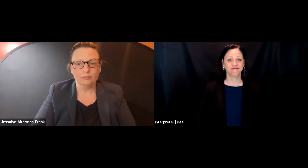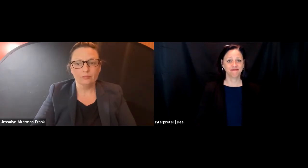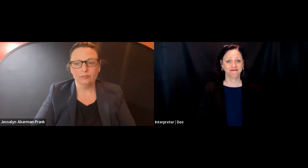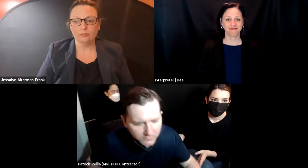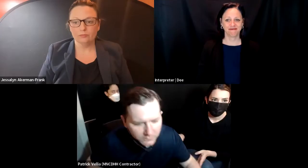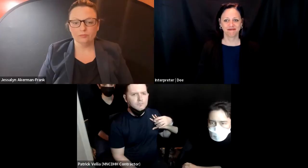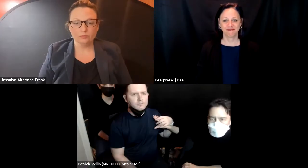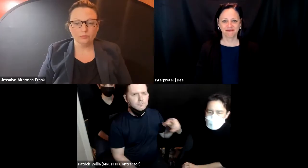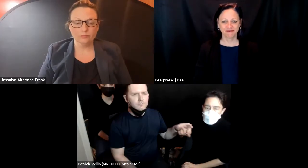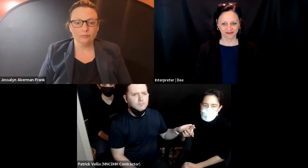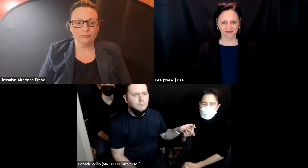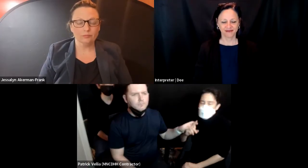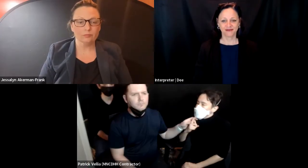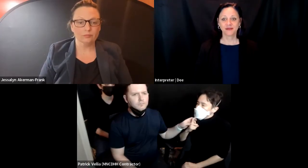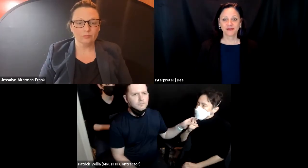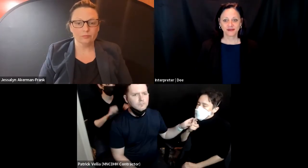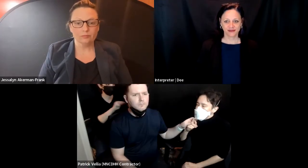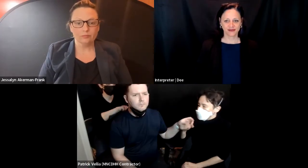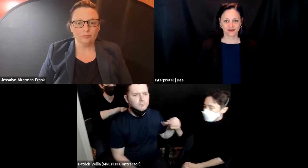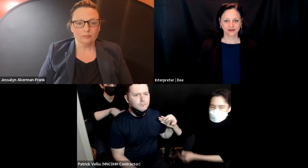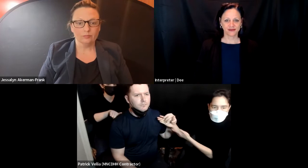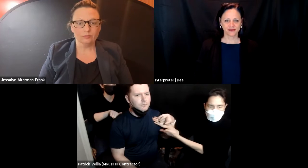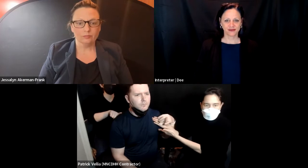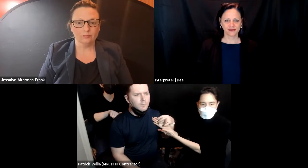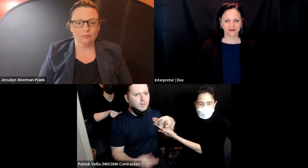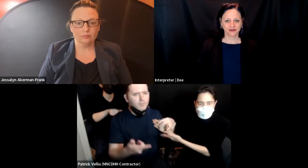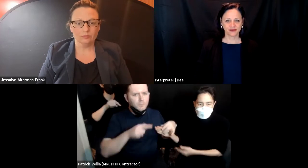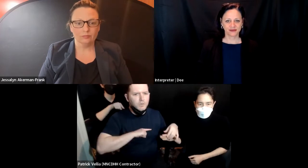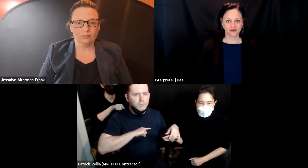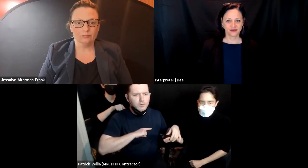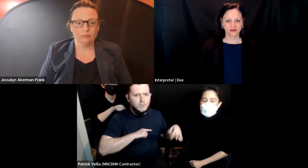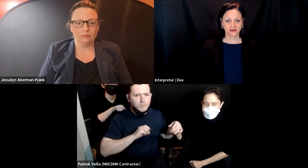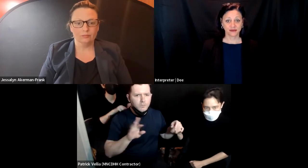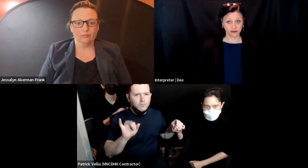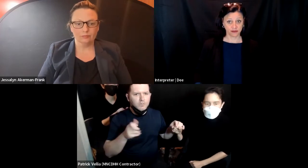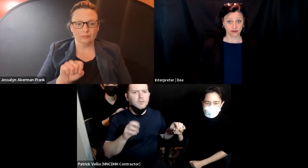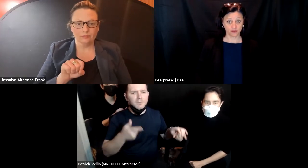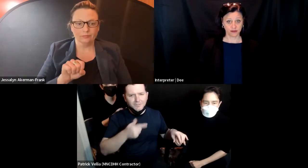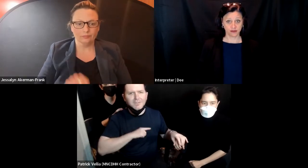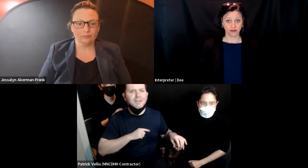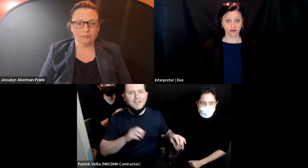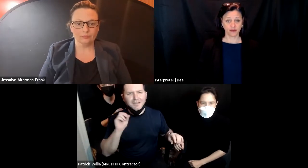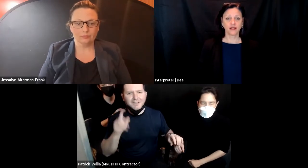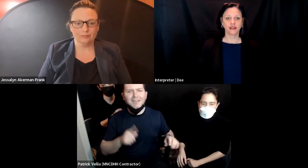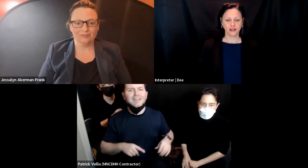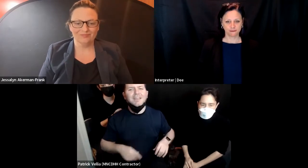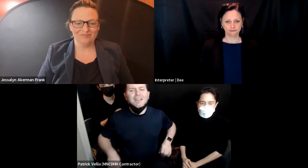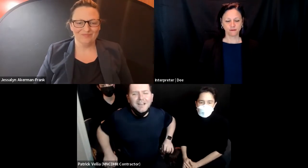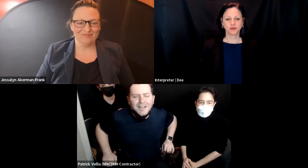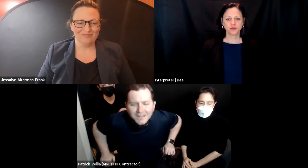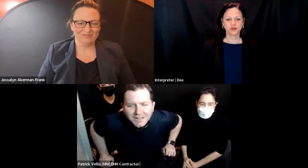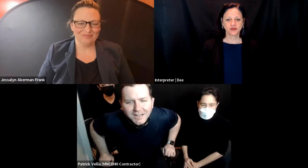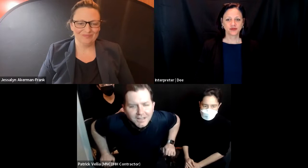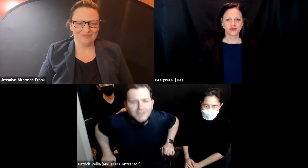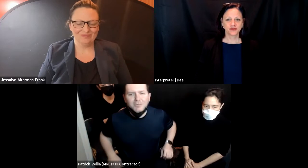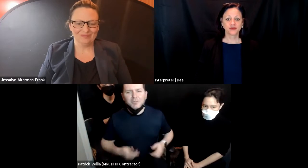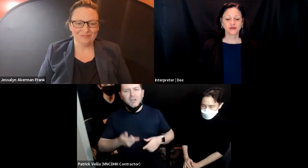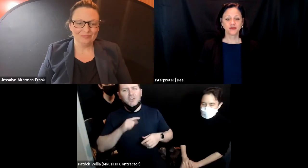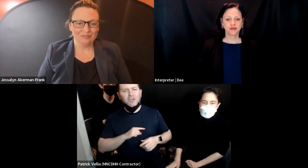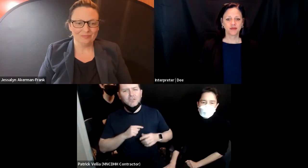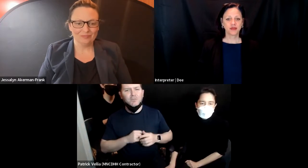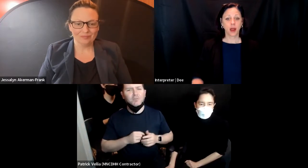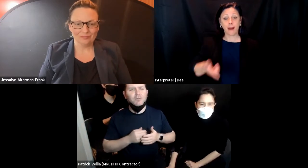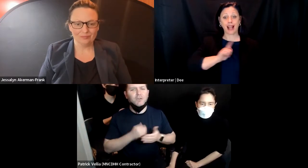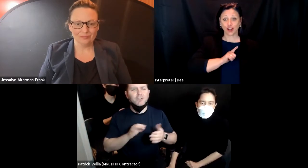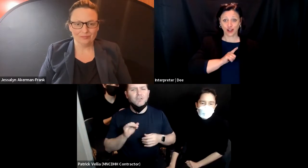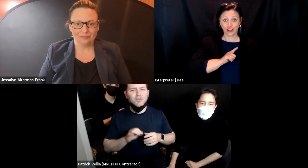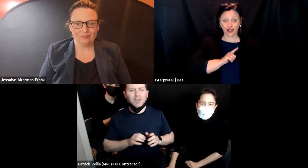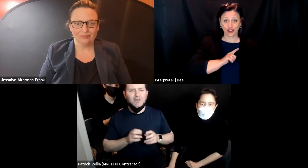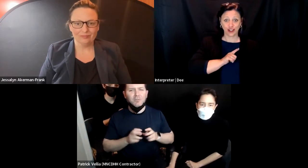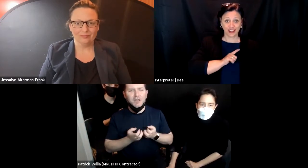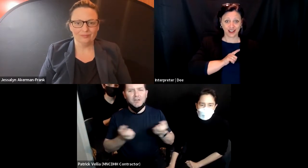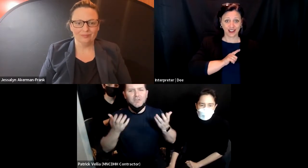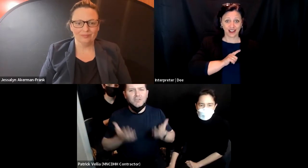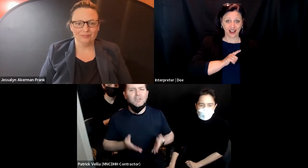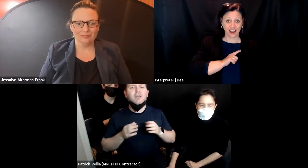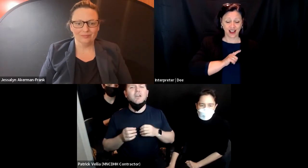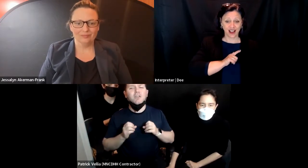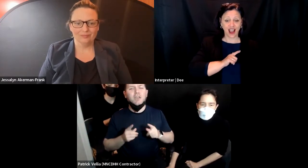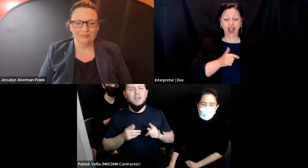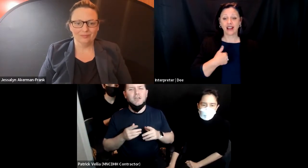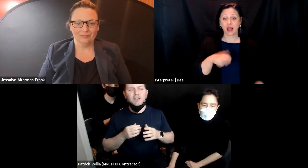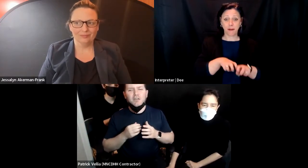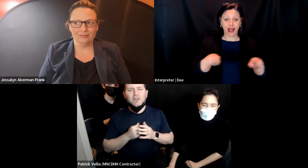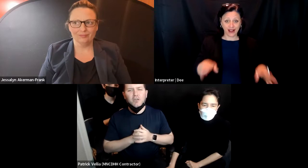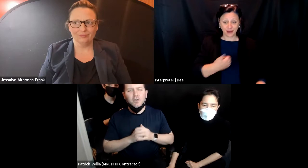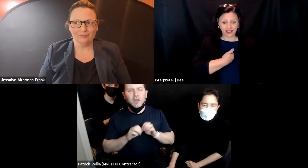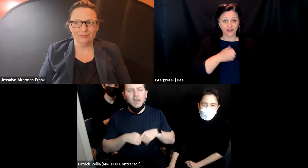Jessalyn: We will take Kaitlyn off the screen and then spotlight Patrick.